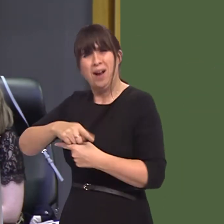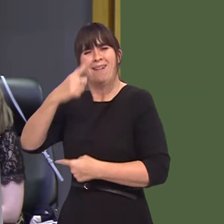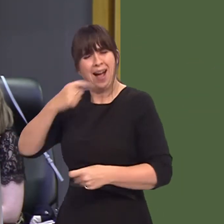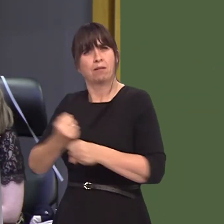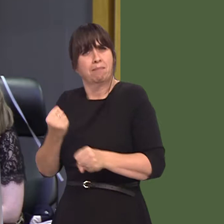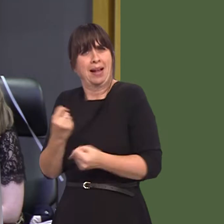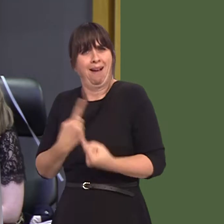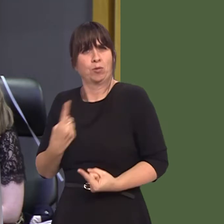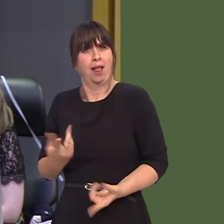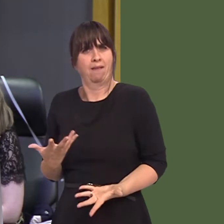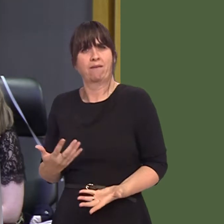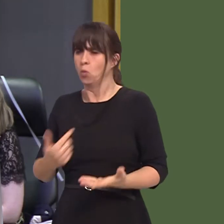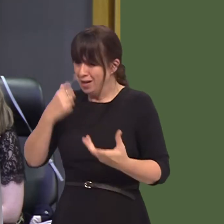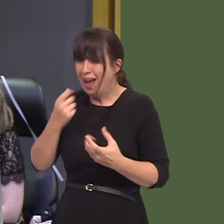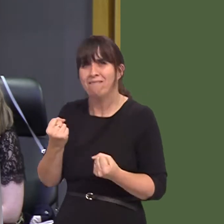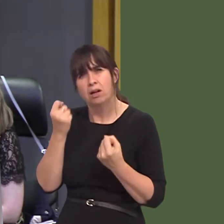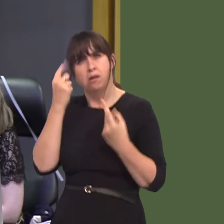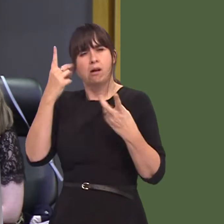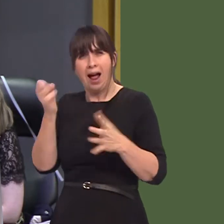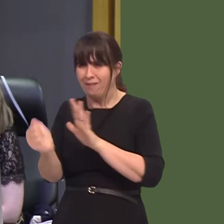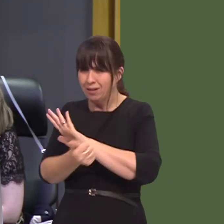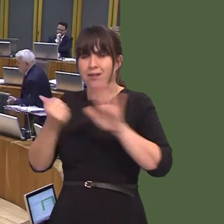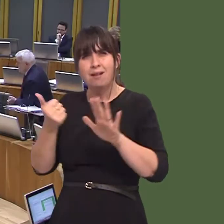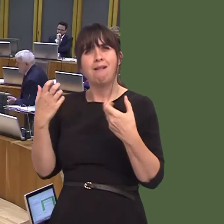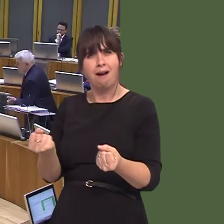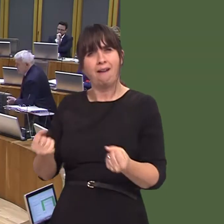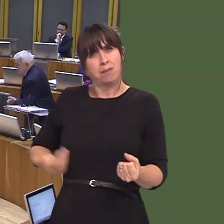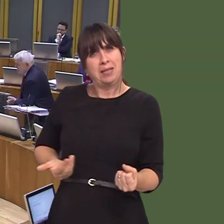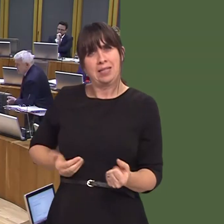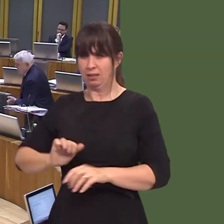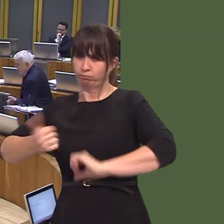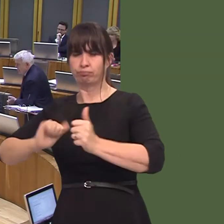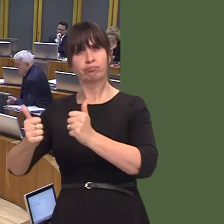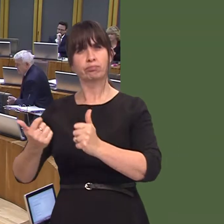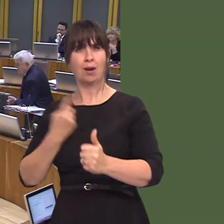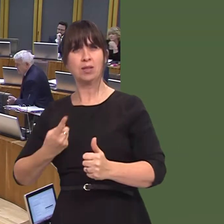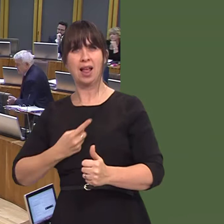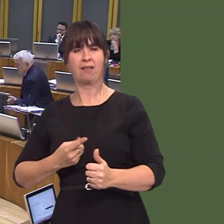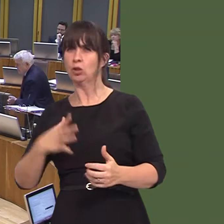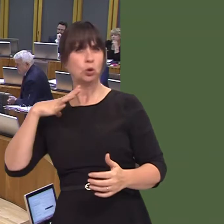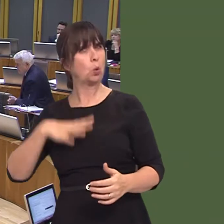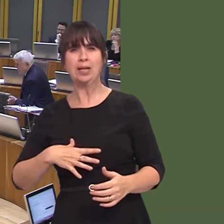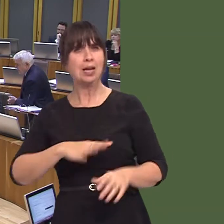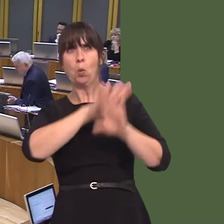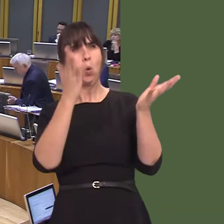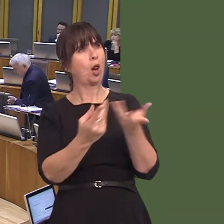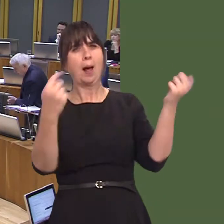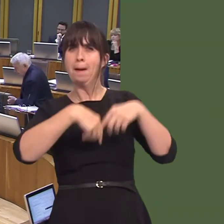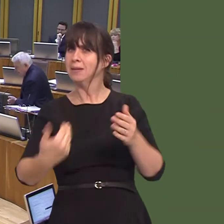to produce our own innovations, our own skills and our own enterprise? Carwyn Jones: I donít see the two as being in conflict.